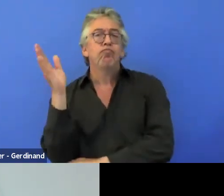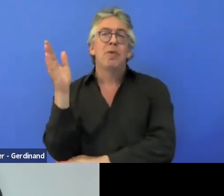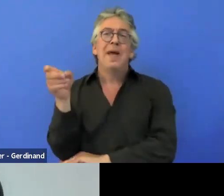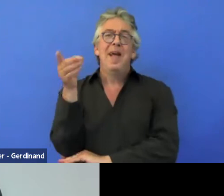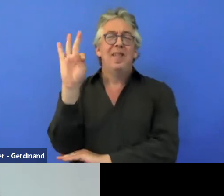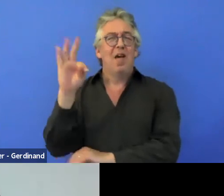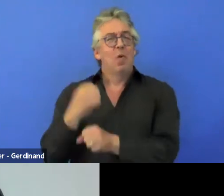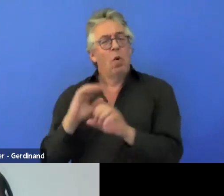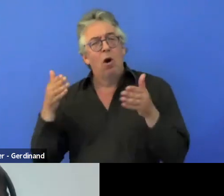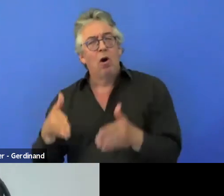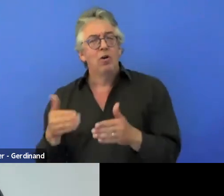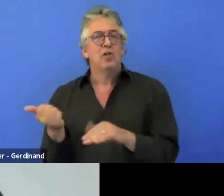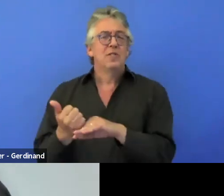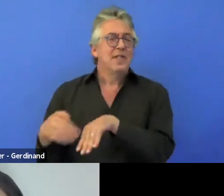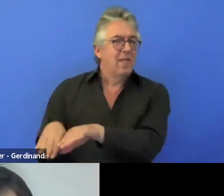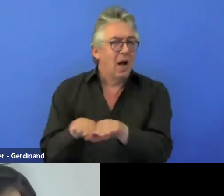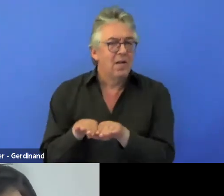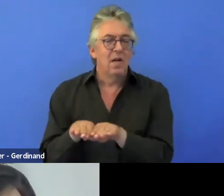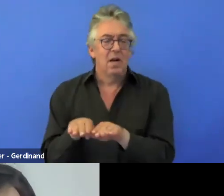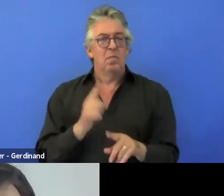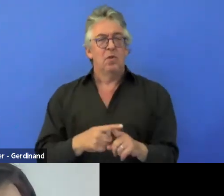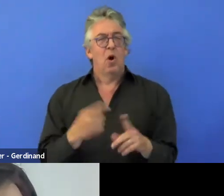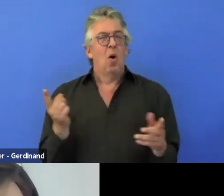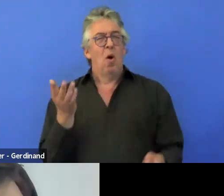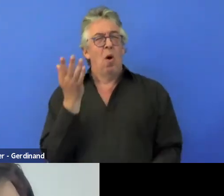and why it is important for persons with disabilities,